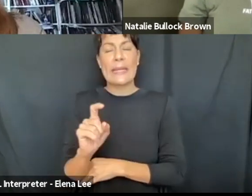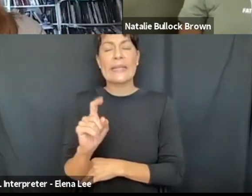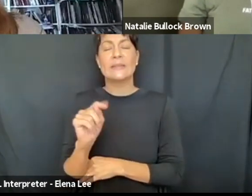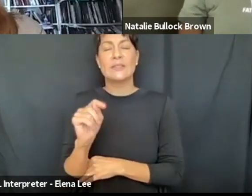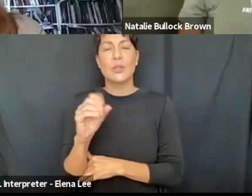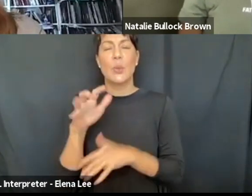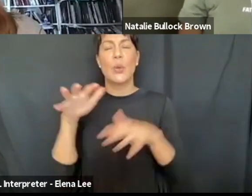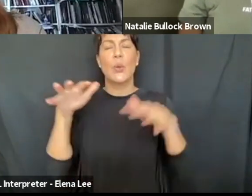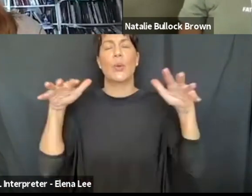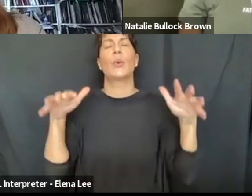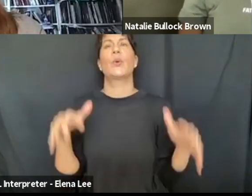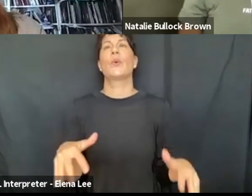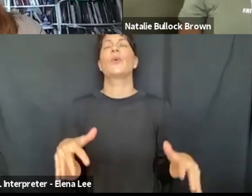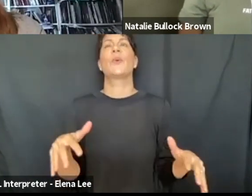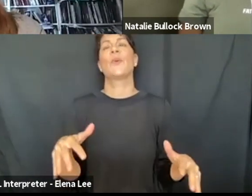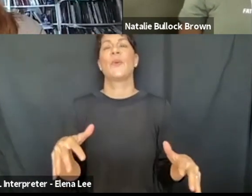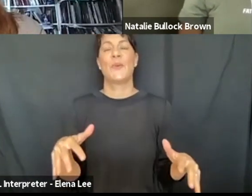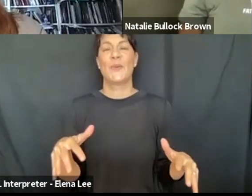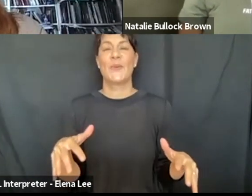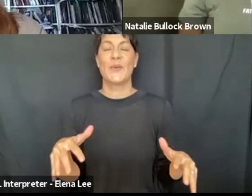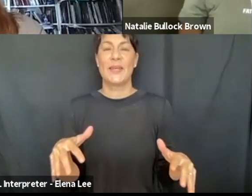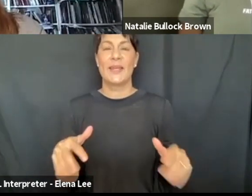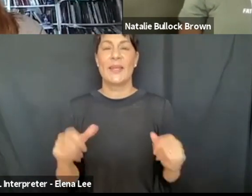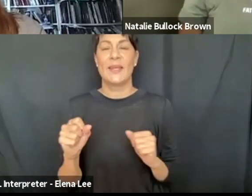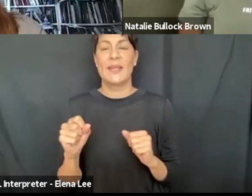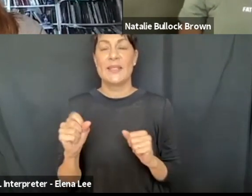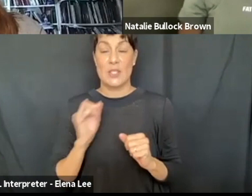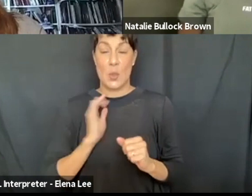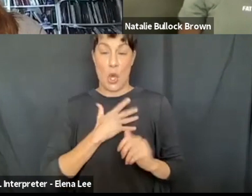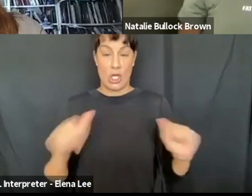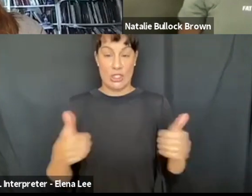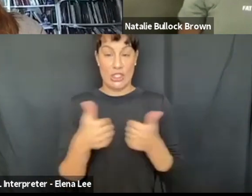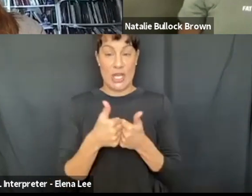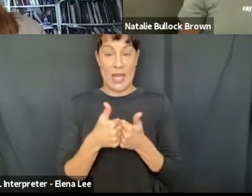And the challenge that we have as journalists is that there are boundaries that we need to establish